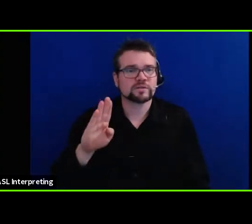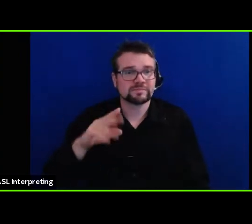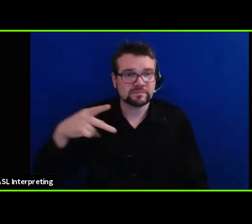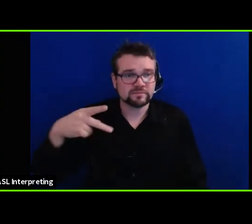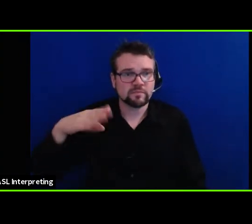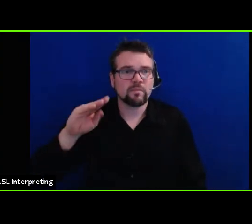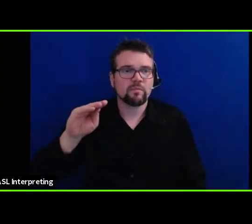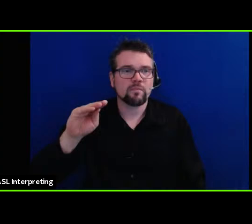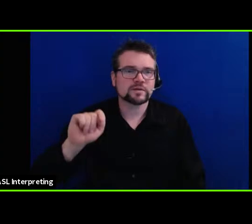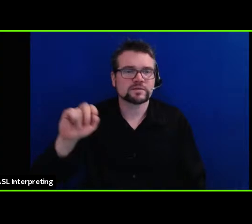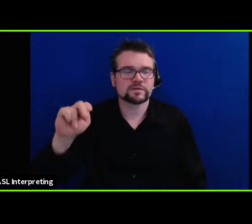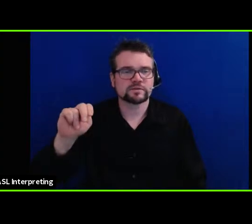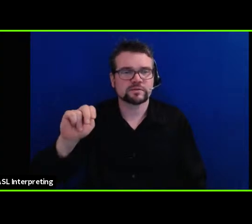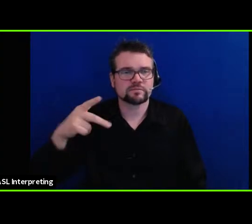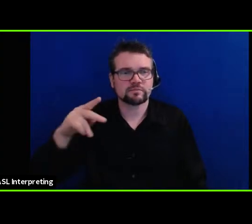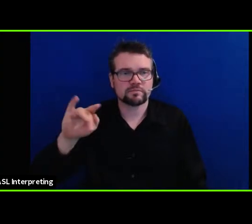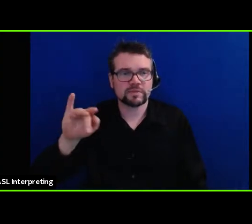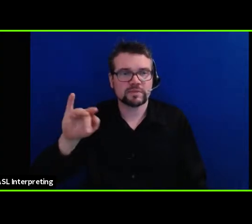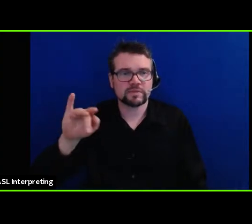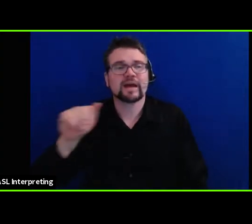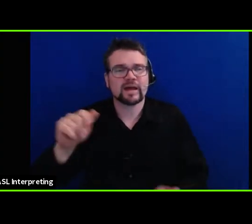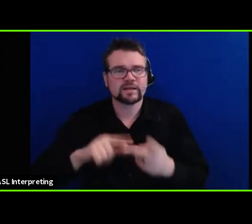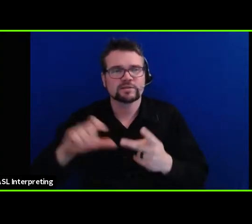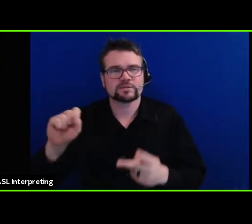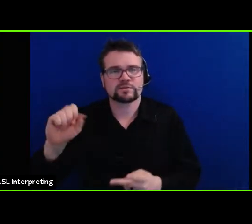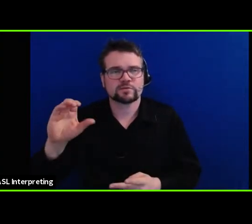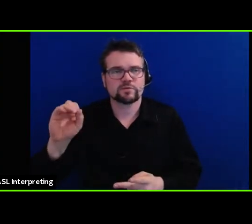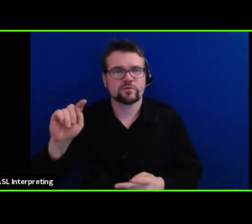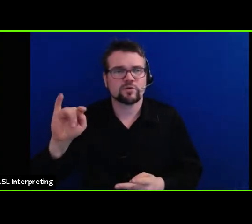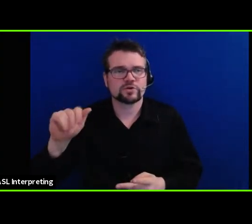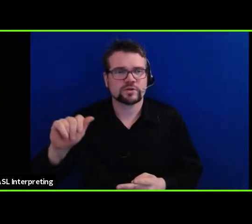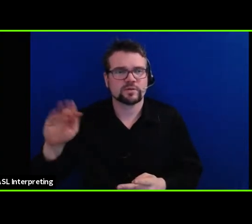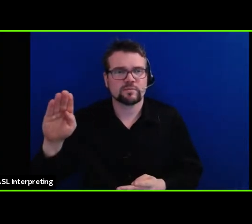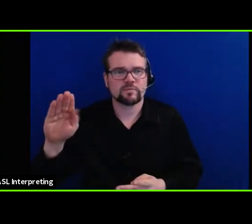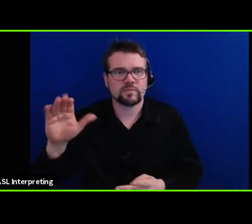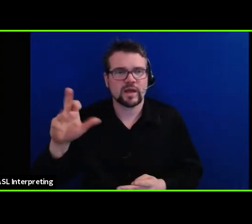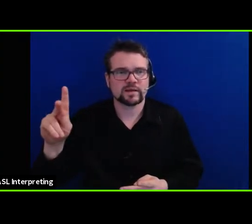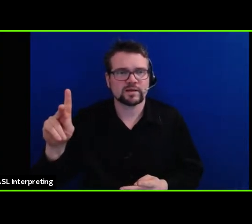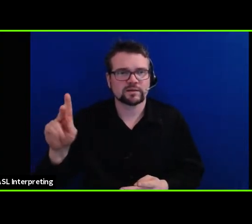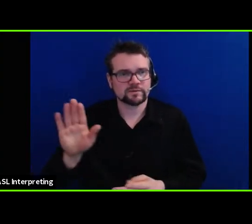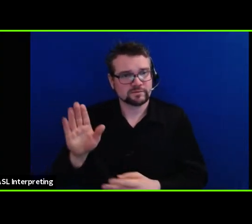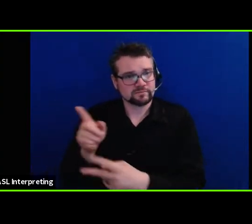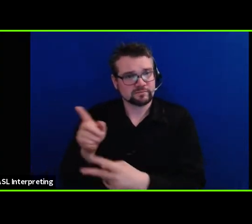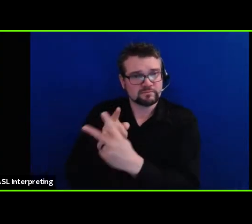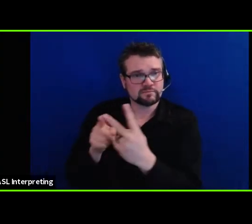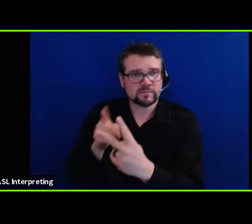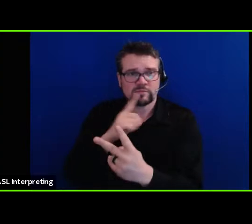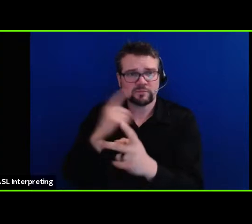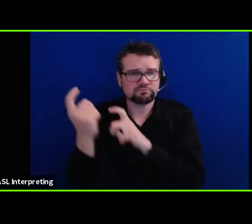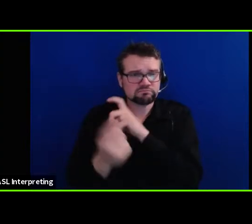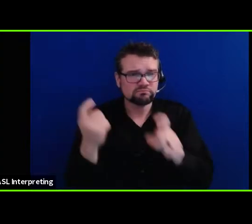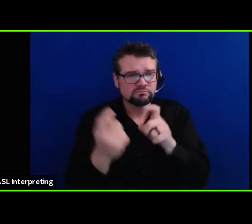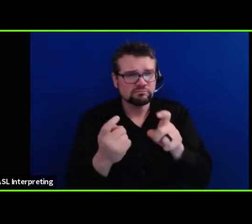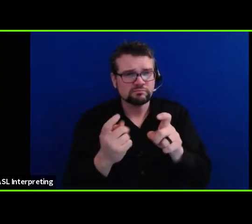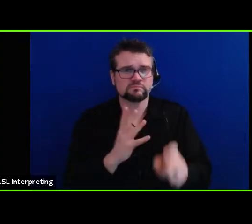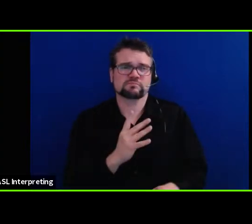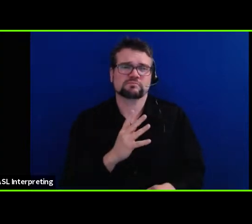PROSPECTS AND SCOTIABANK. BECAUSE OF YOUR GENEROUS SUPPORT, THE RHF SCHOOL PROGRAM IS DELIVERING ACCESSIBLE